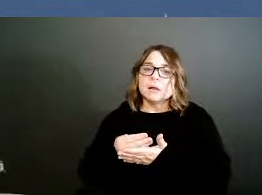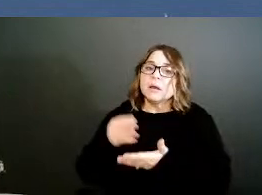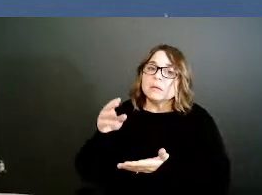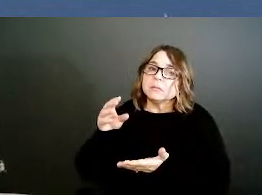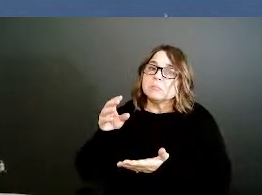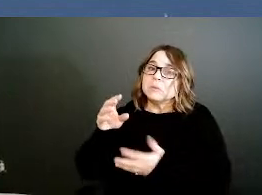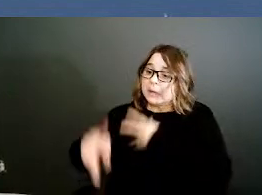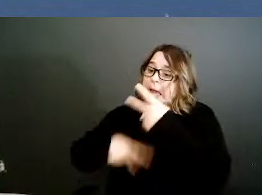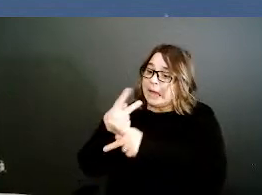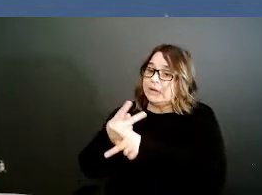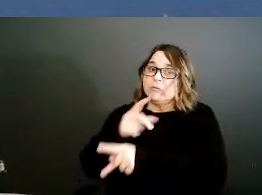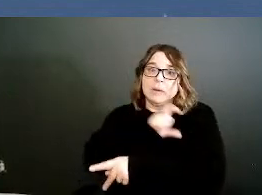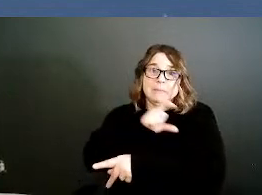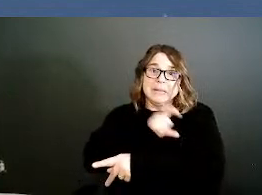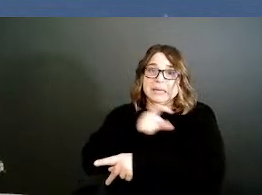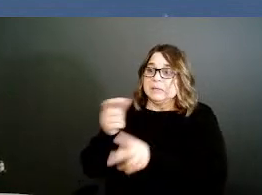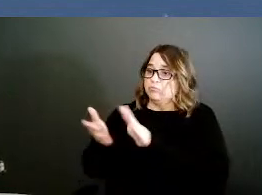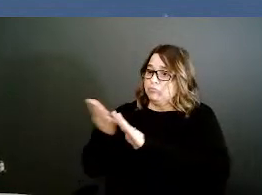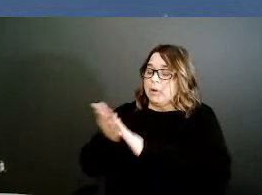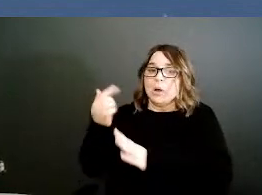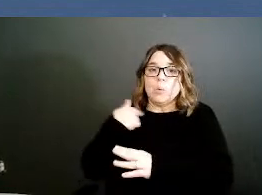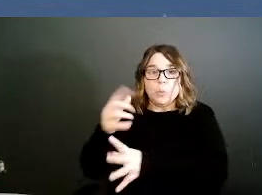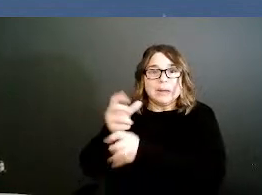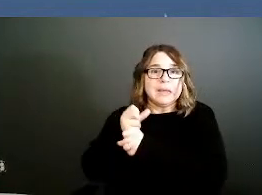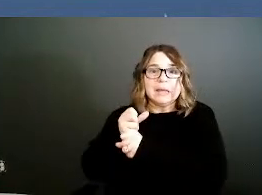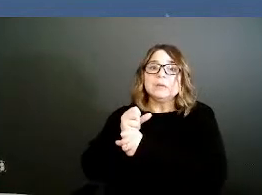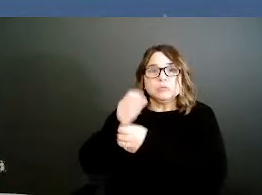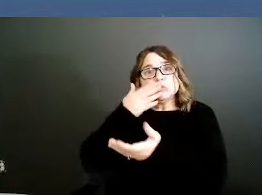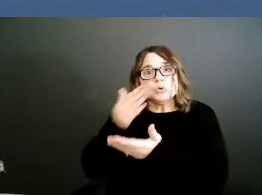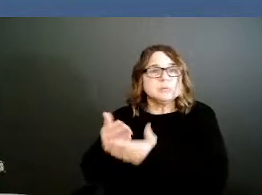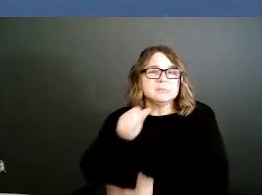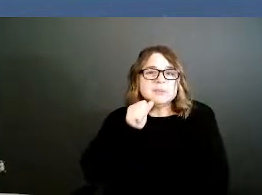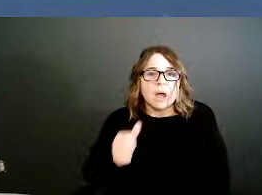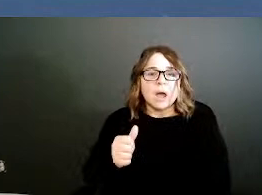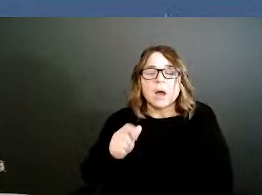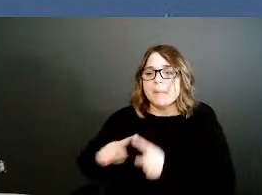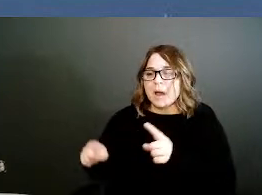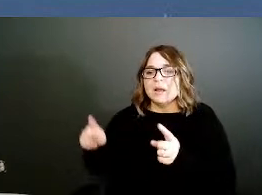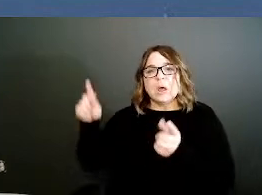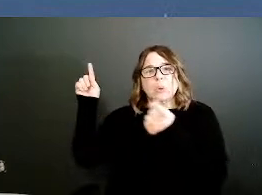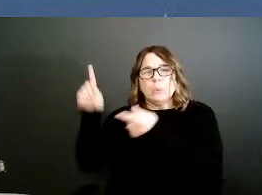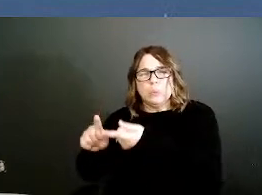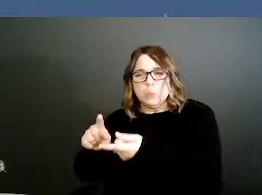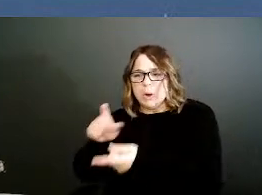THE REDUCTION IN OFFICERS AND THE INCREASING COST ARE CAUSED BY THE PAST PRACTICES AND MISCONDUCT OF THE POLICE DEPARTMENT.